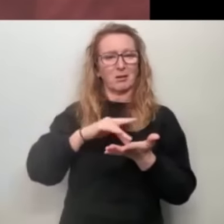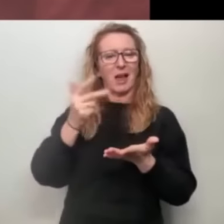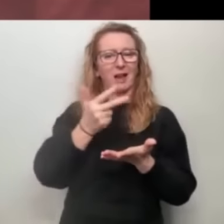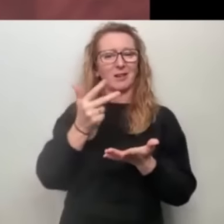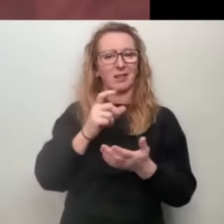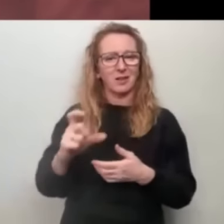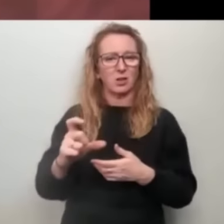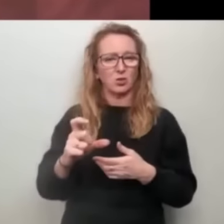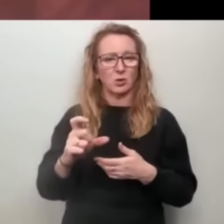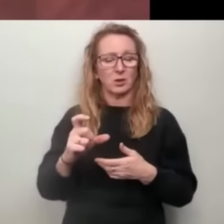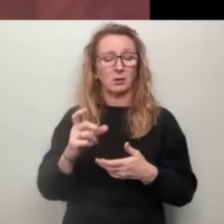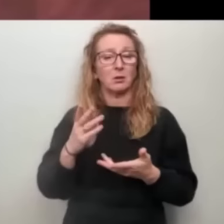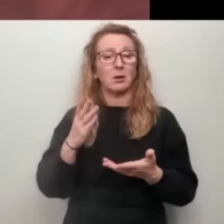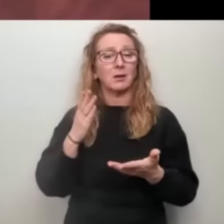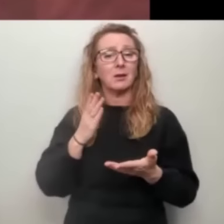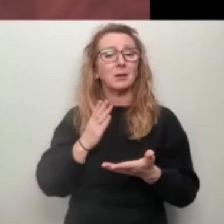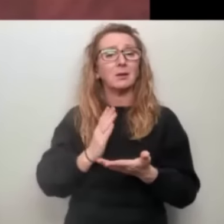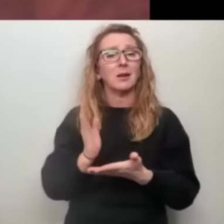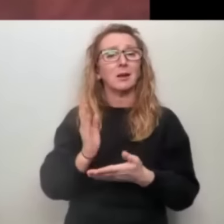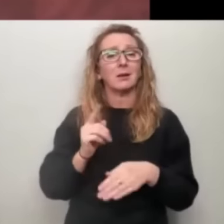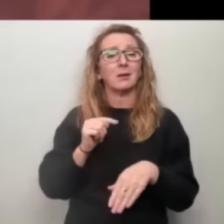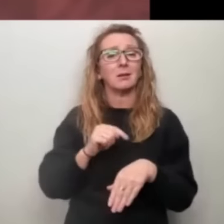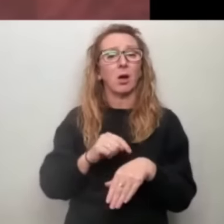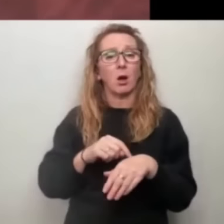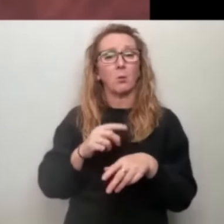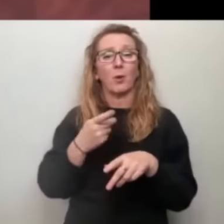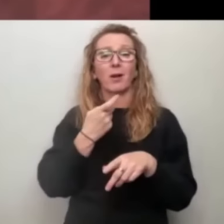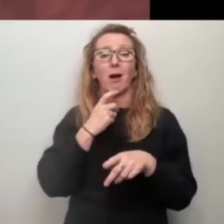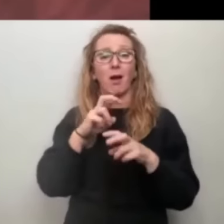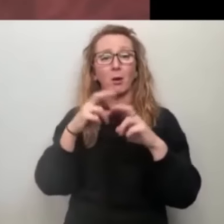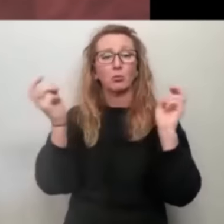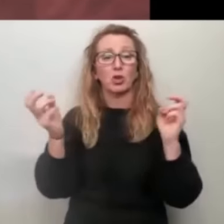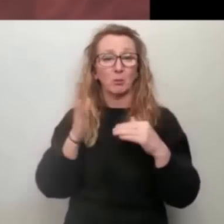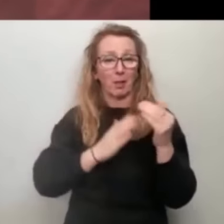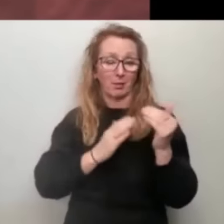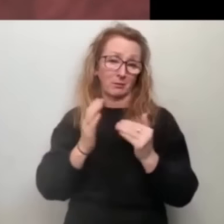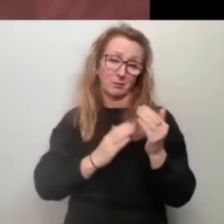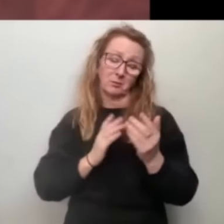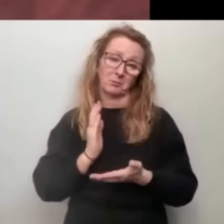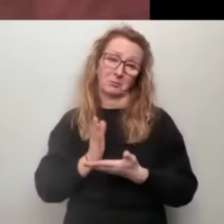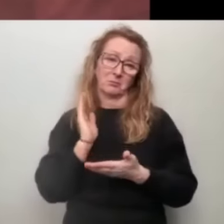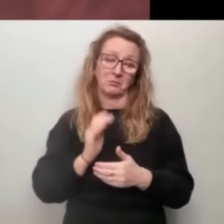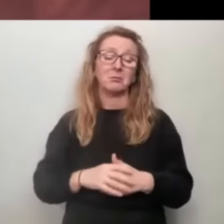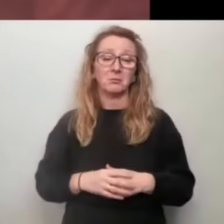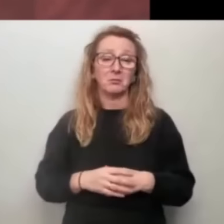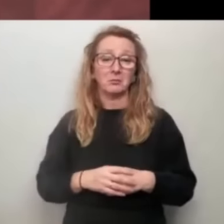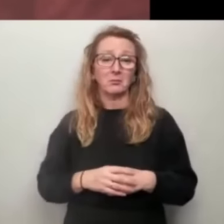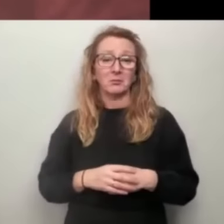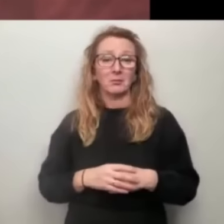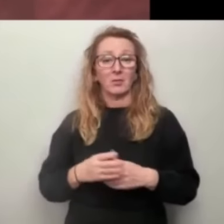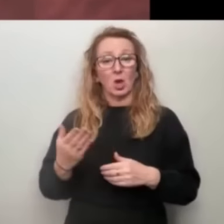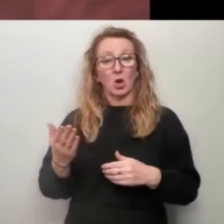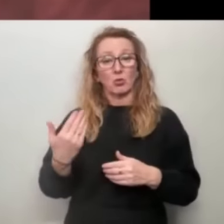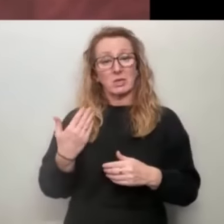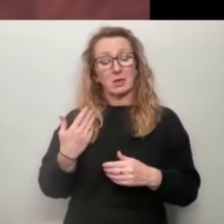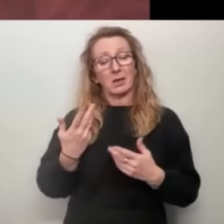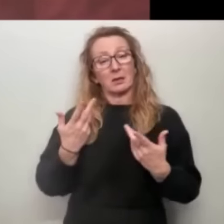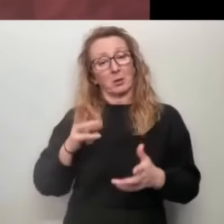That's exactly the point in time when the Iron Bridge was being built. But more recently it's been suggested that the middle